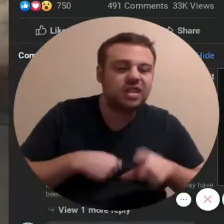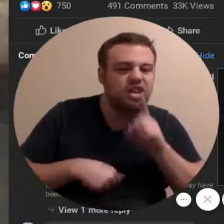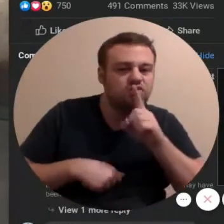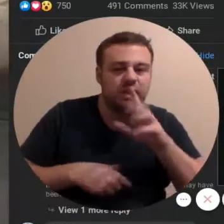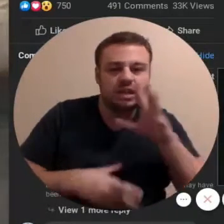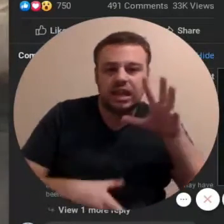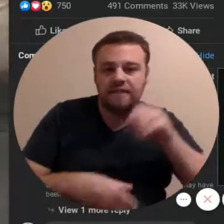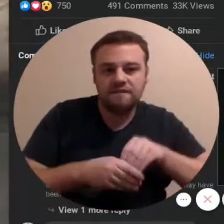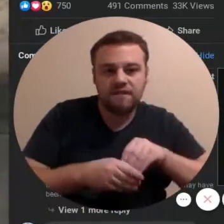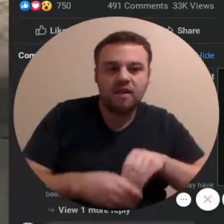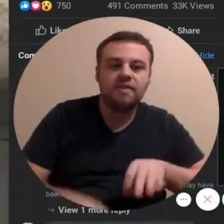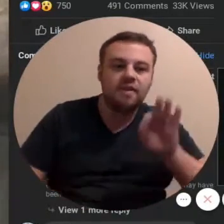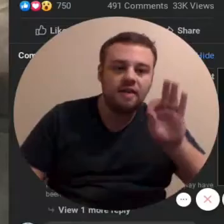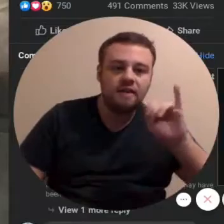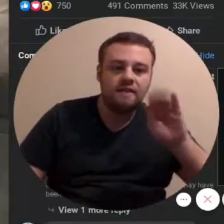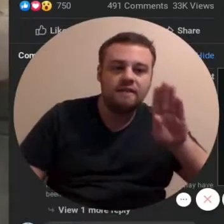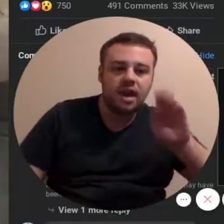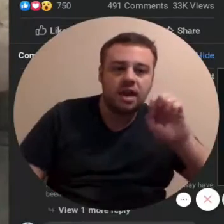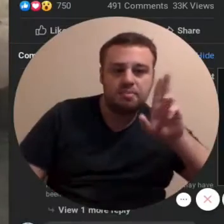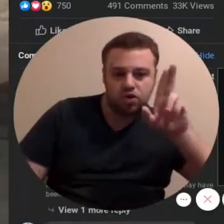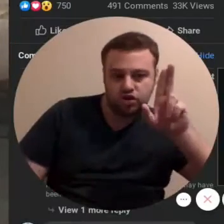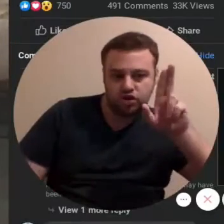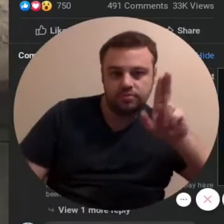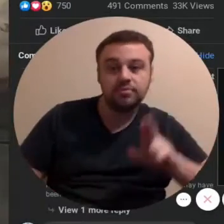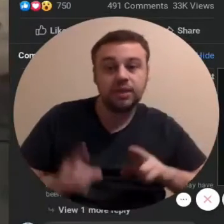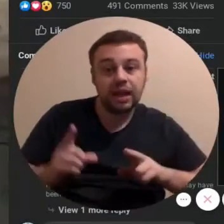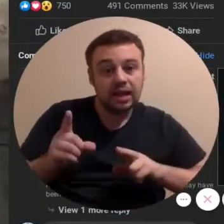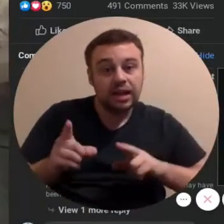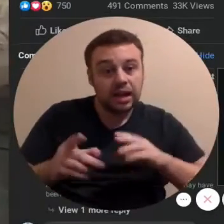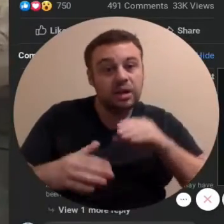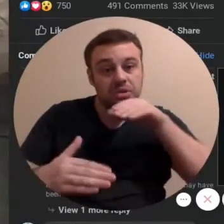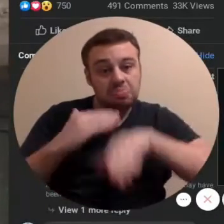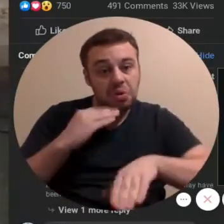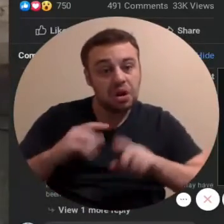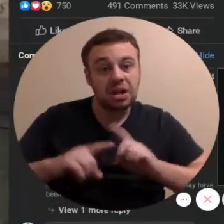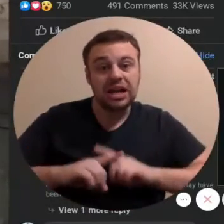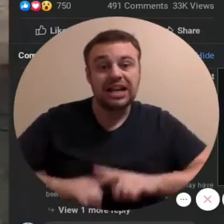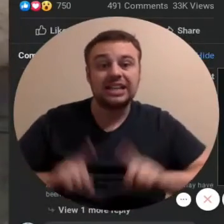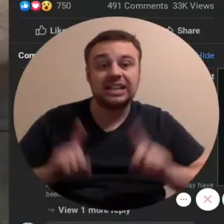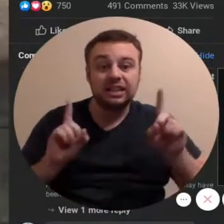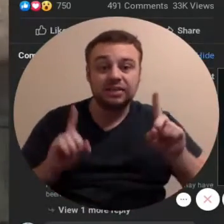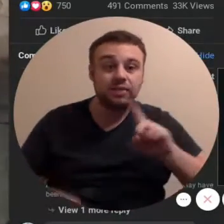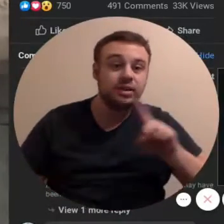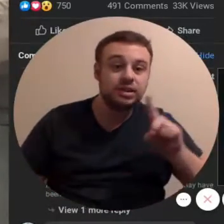Erica: Charlie, Pedro was born at another zoo. So he's part of our our zoo breeding program.